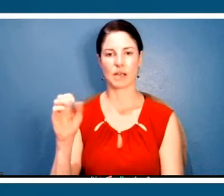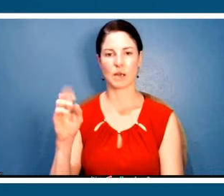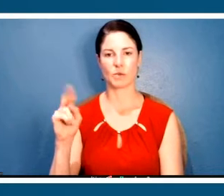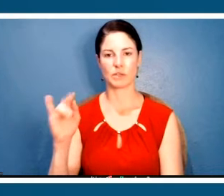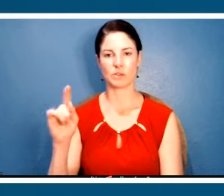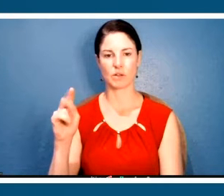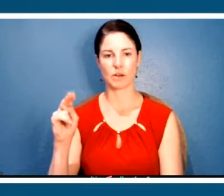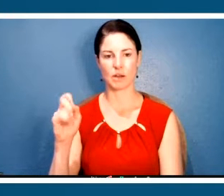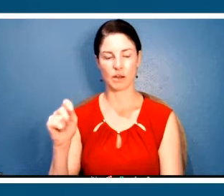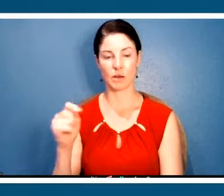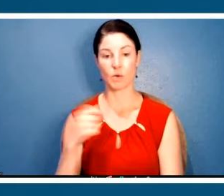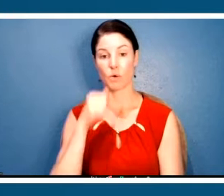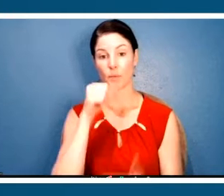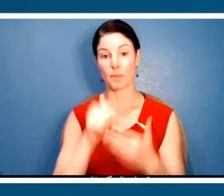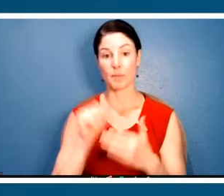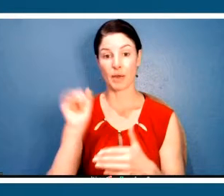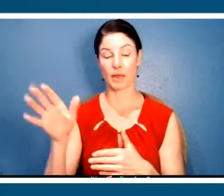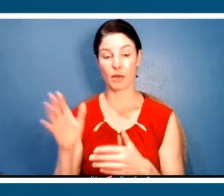SacGov: to submit by mail or to drop it off in person.